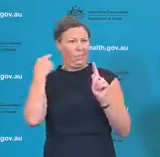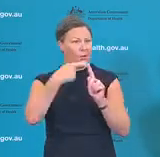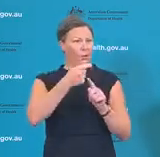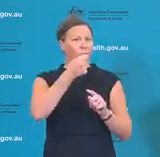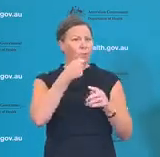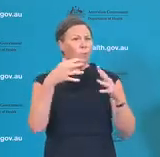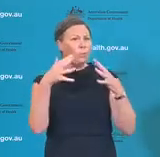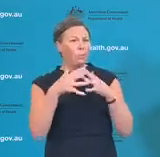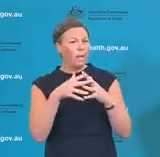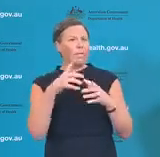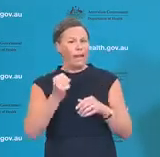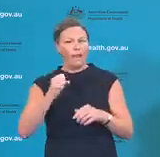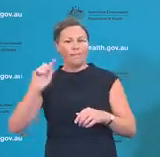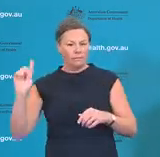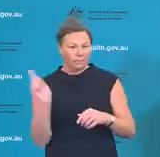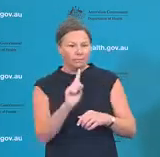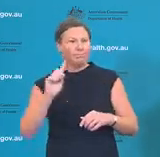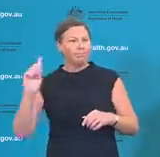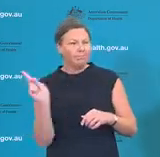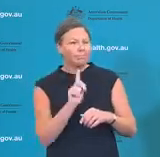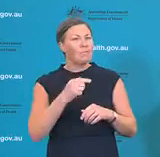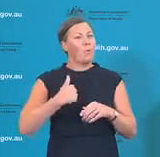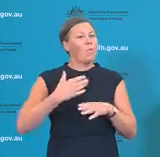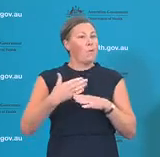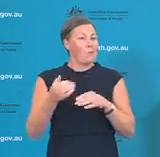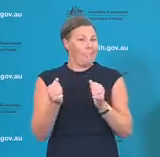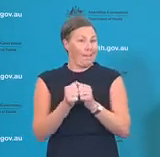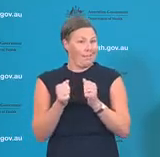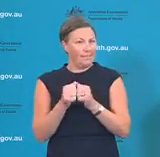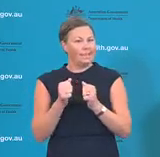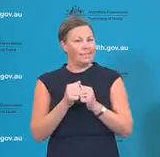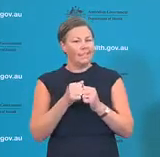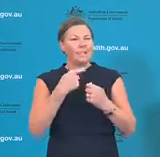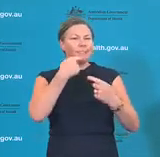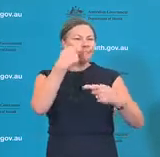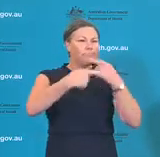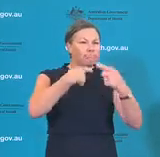of my colleagues providing updates this time of the day on where we are in